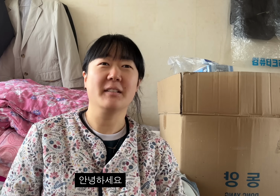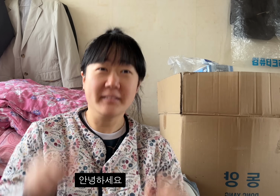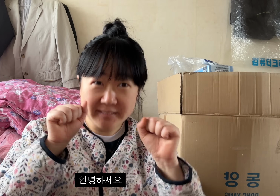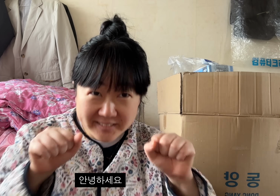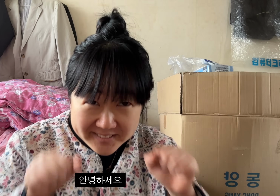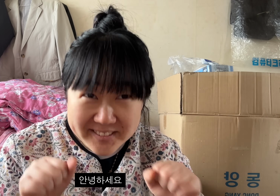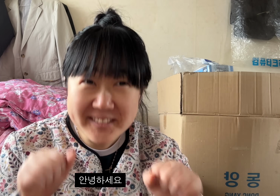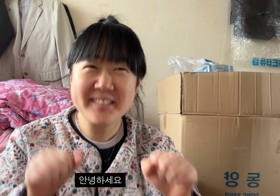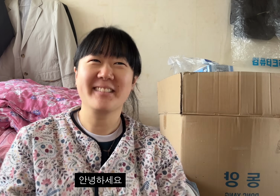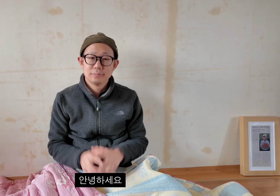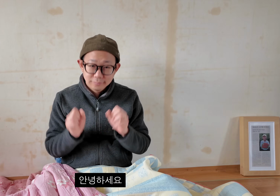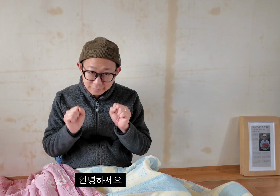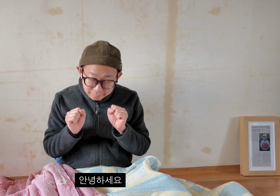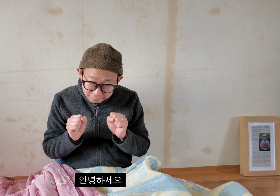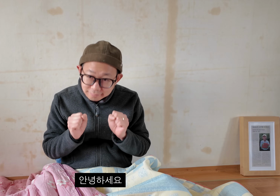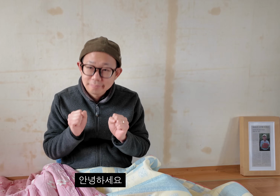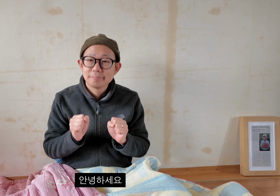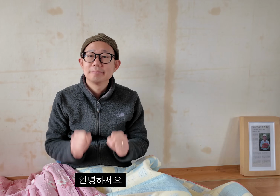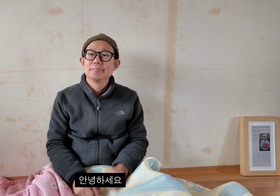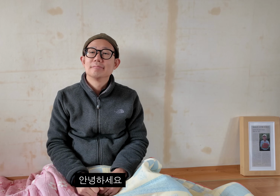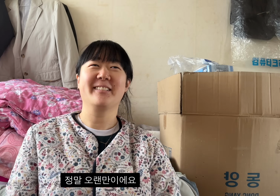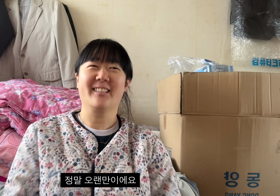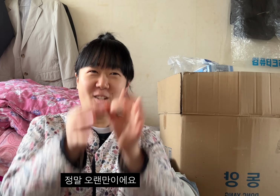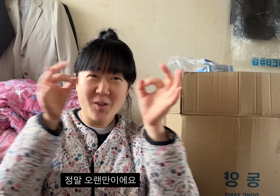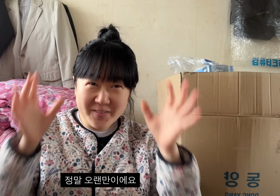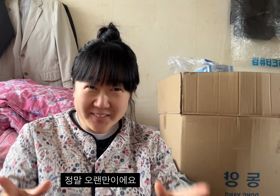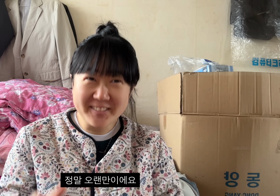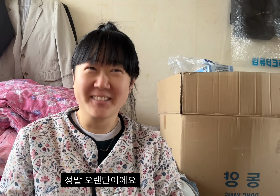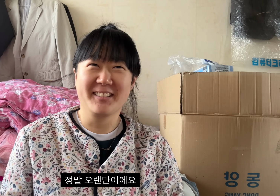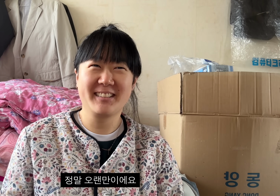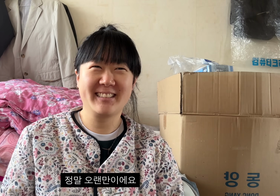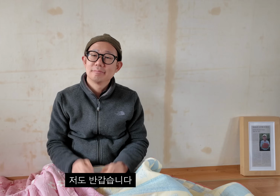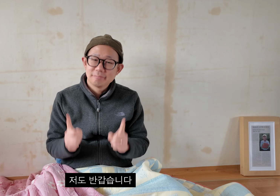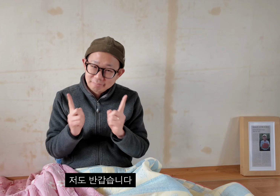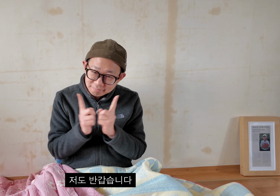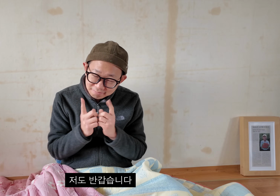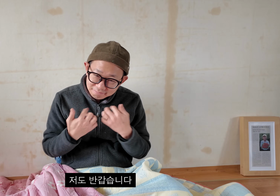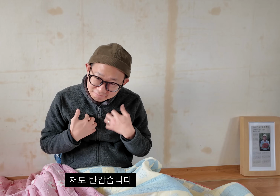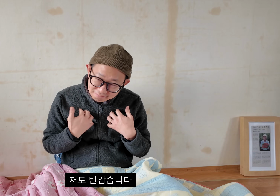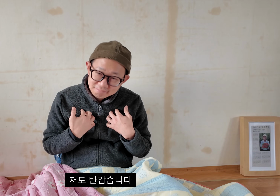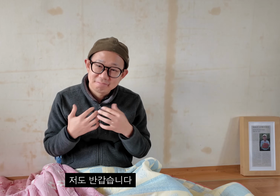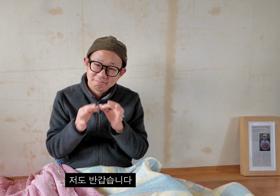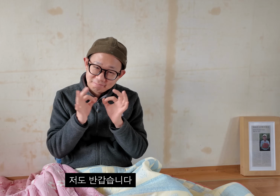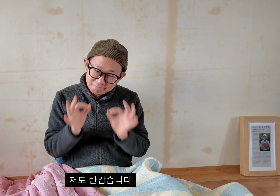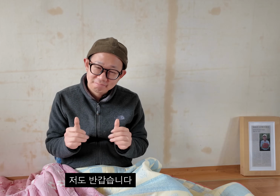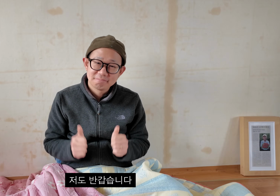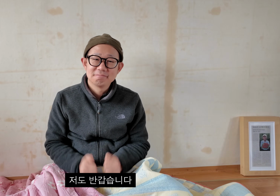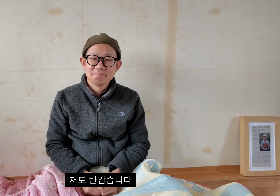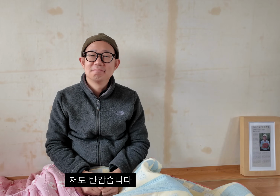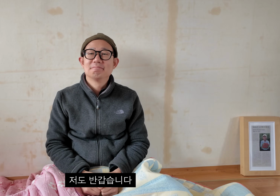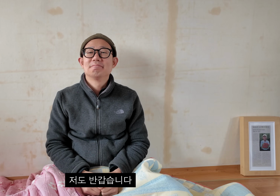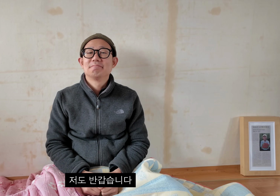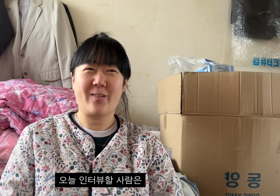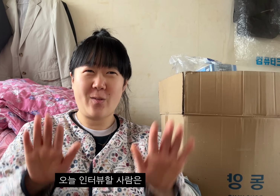Hello. It’s been a long time. Nice to see you, too.